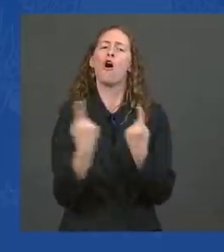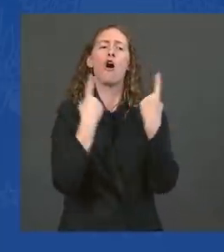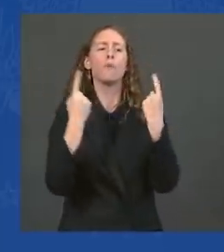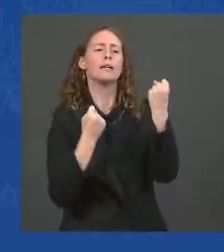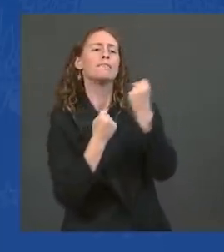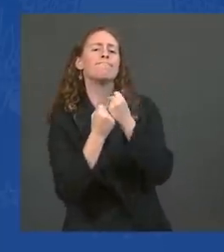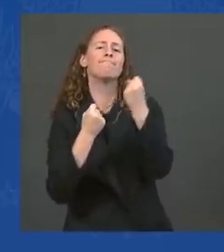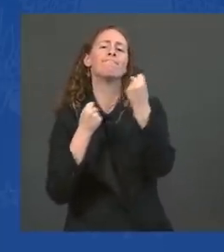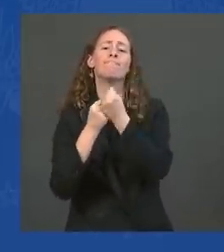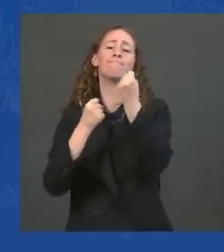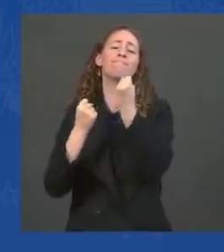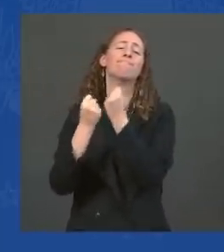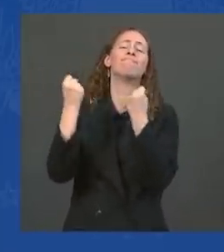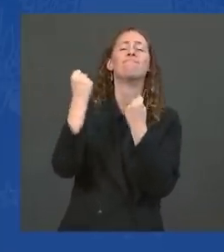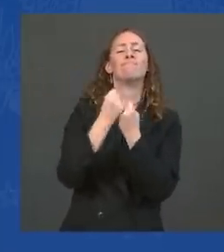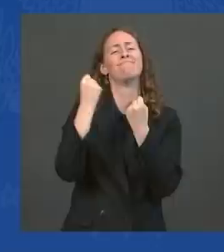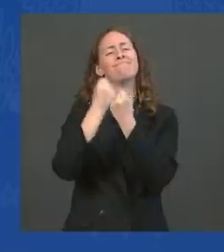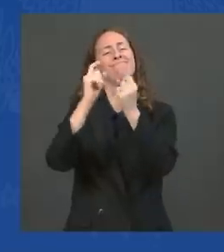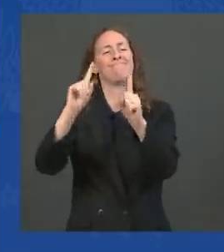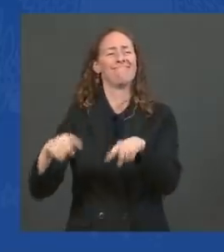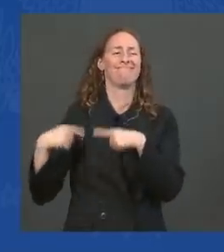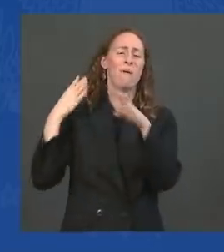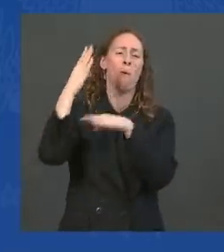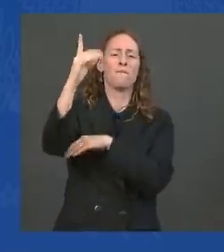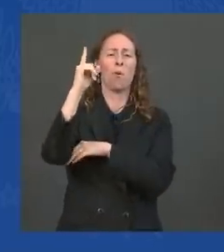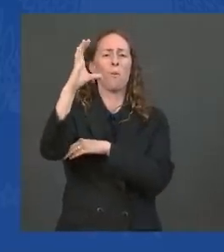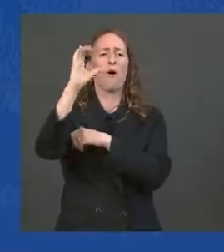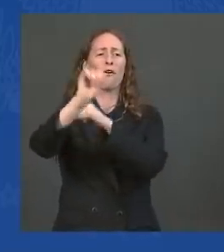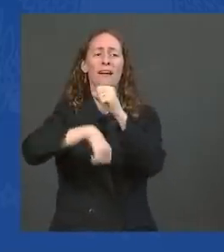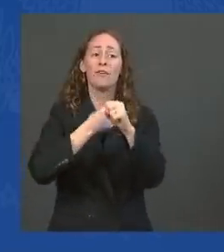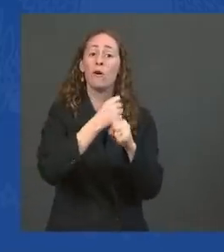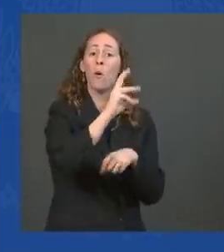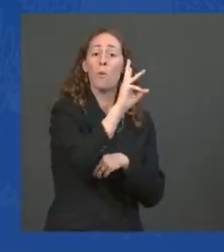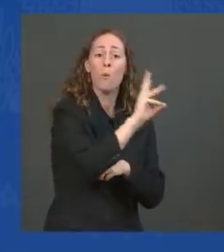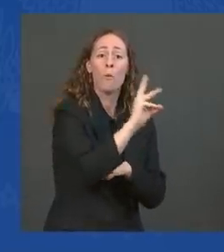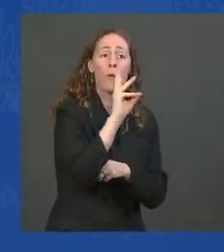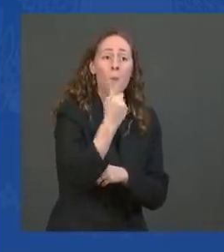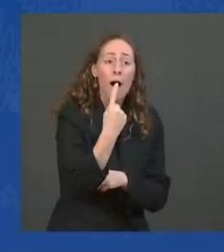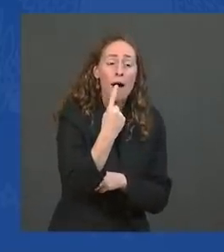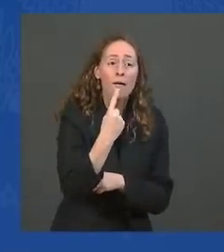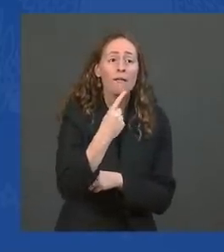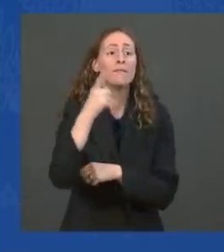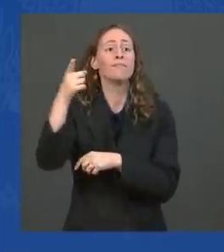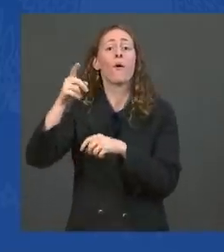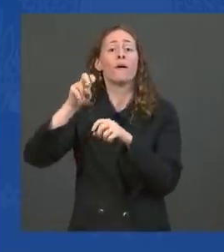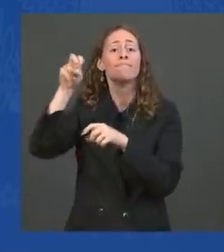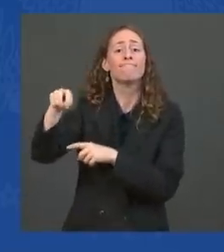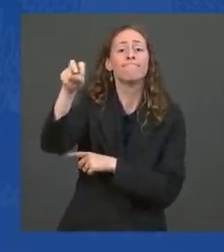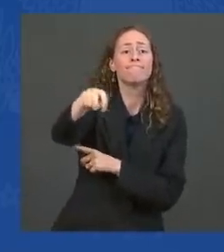through the trench fighting in World War I, the island hopping of World War II, during the frigid winters in Korea,